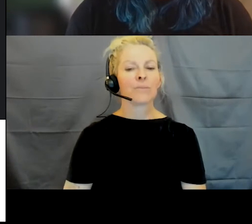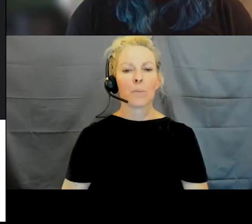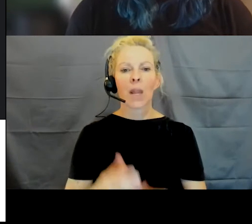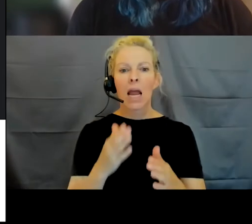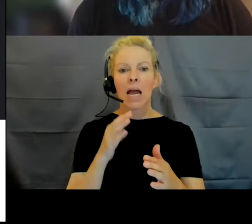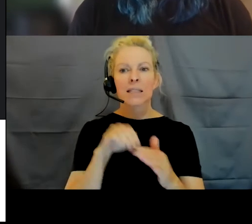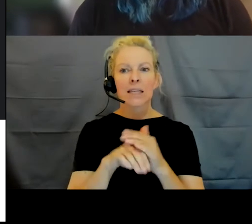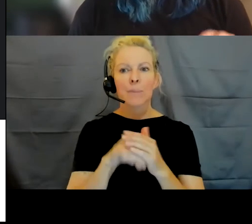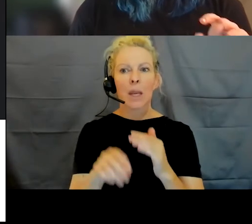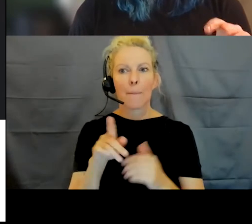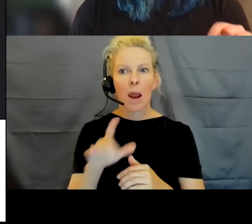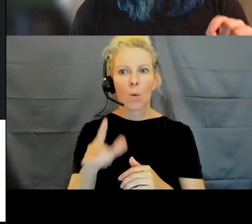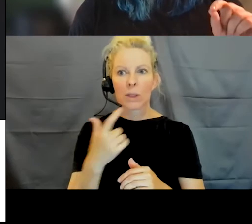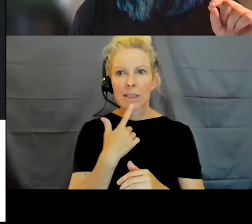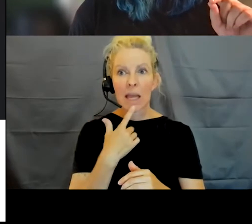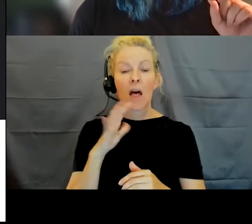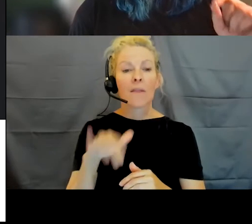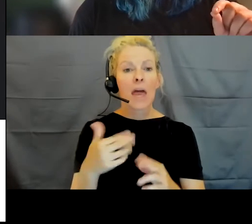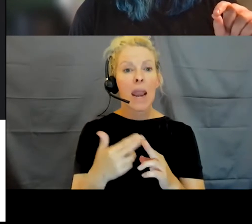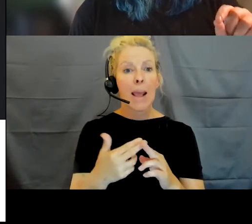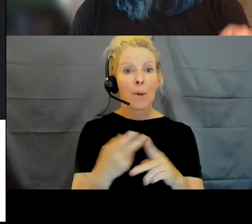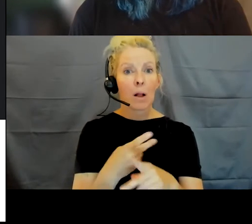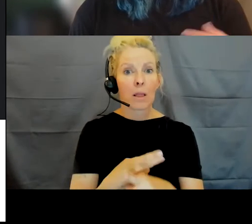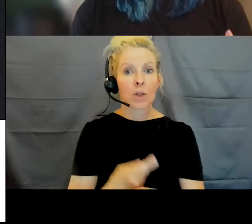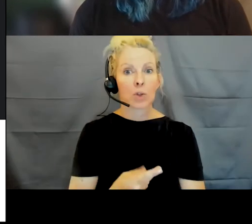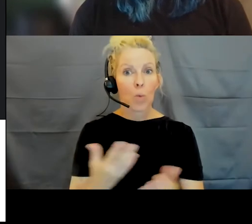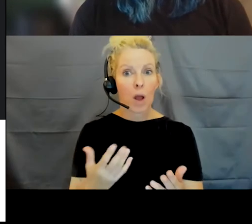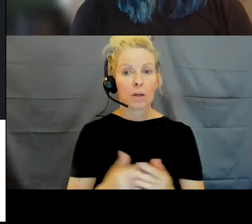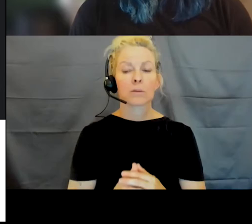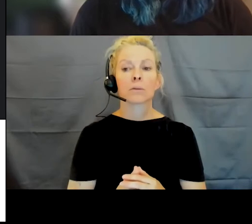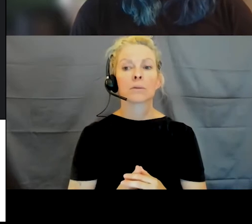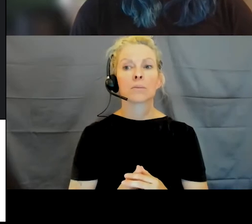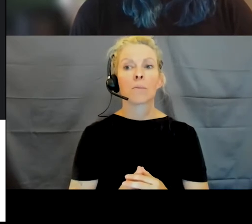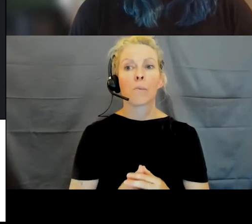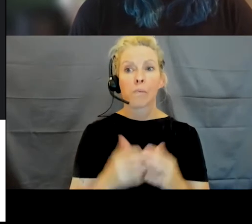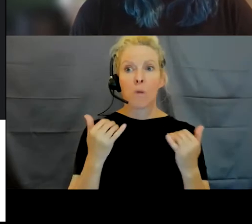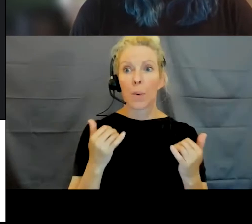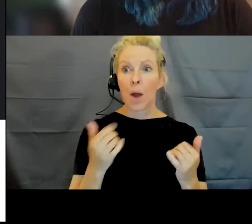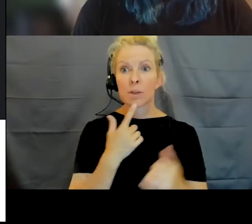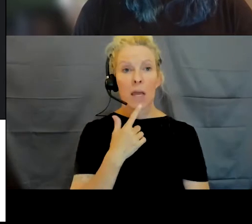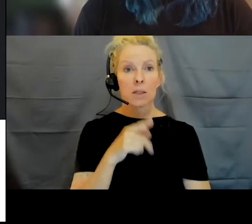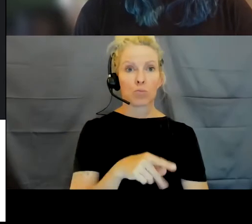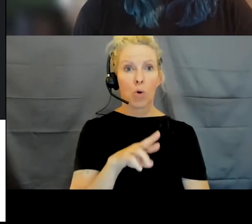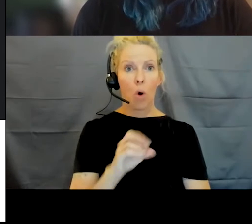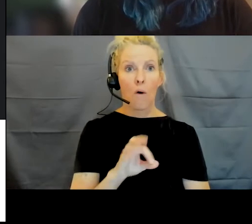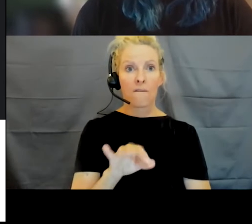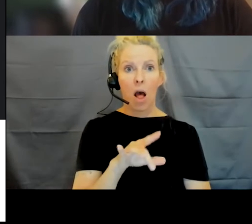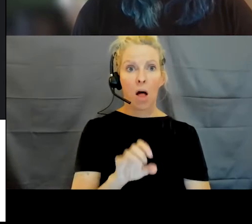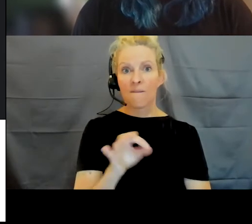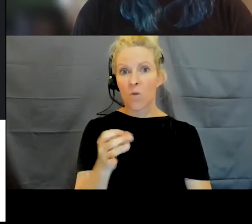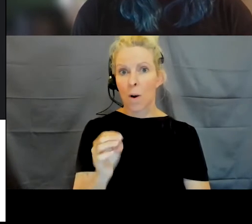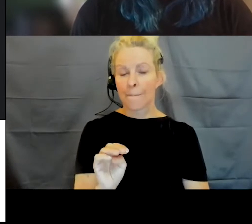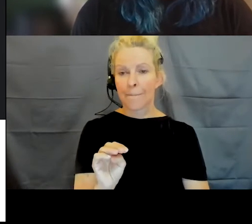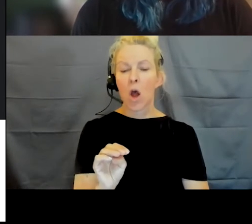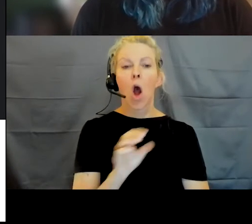right? That name calculation is now profile form. Which is being brought in by the aria-labelledby